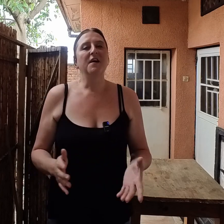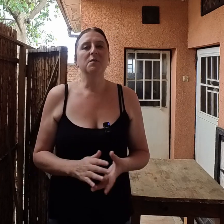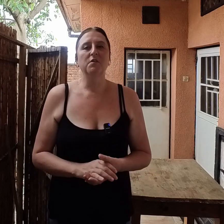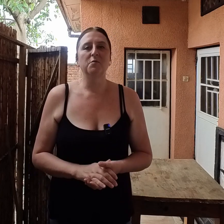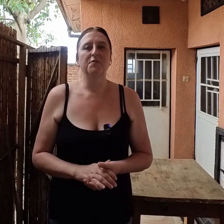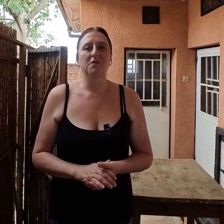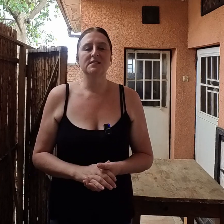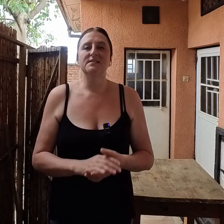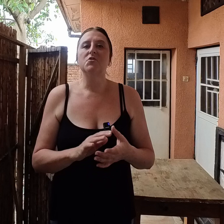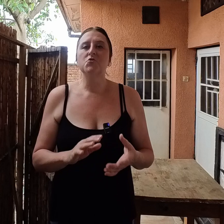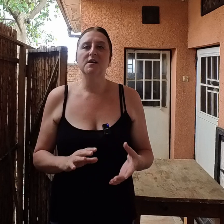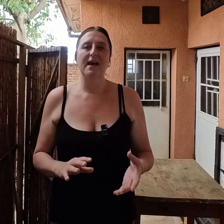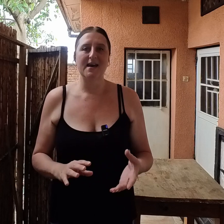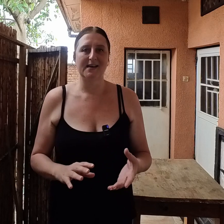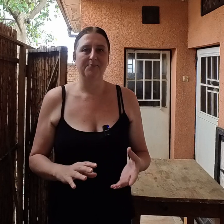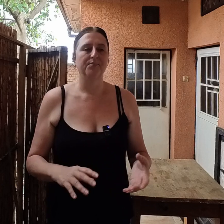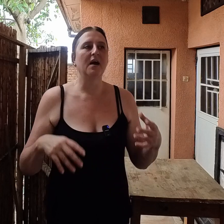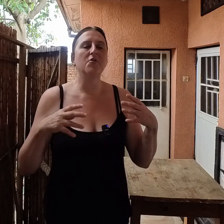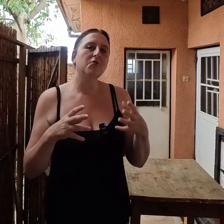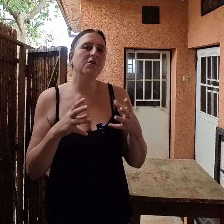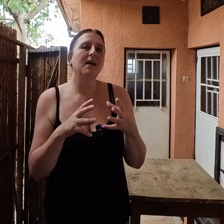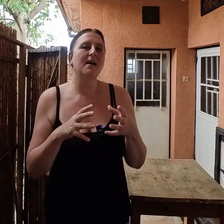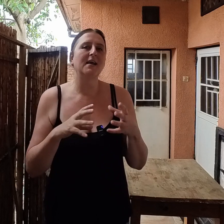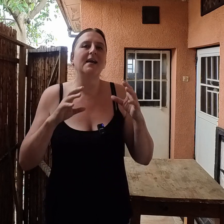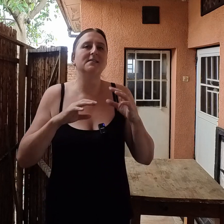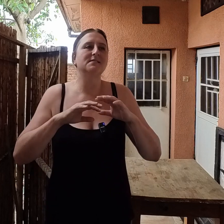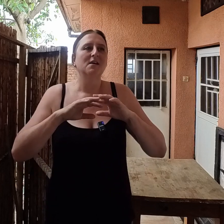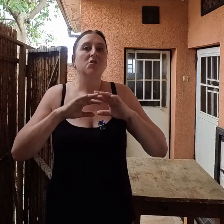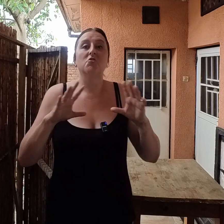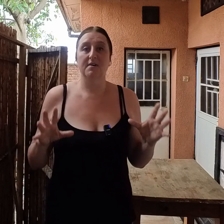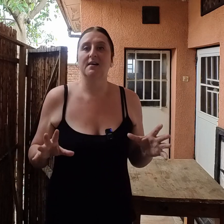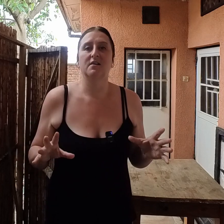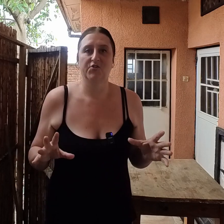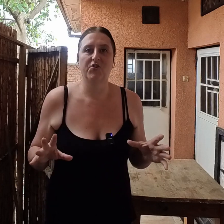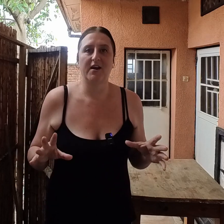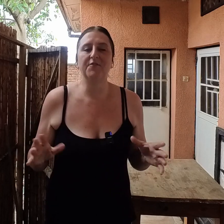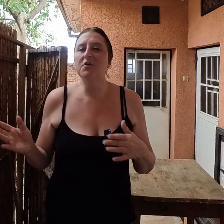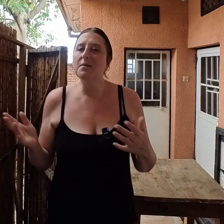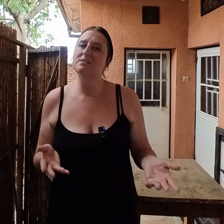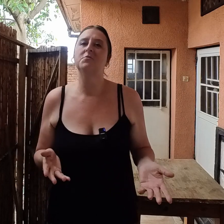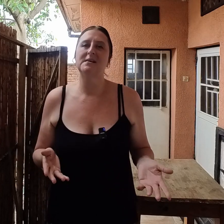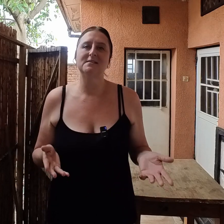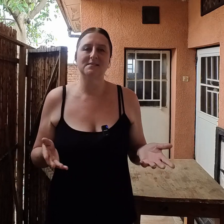final one that we've got is Ruhengeri. Now, Ruhengeri is gorilla country. If you're coming to Rwanda to